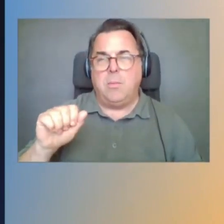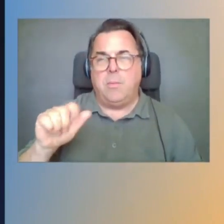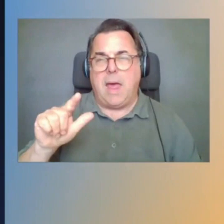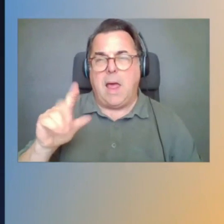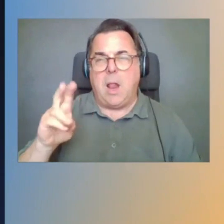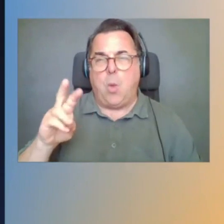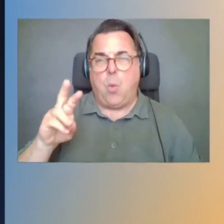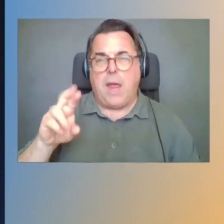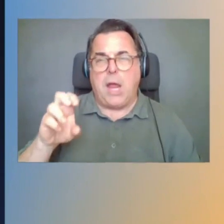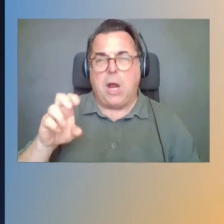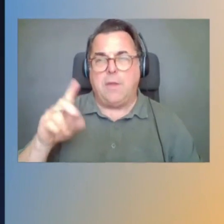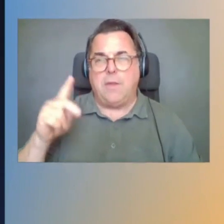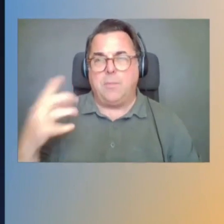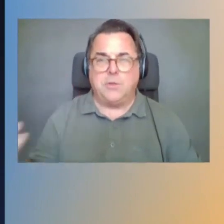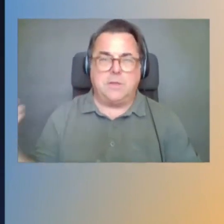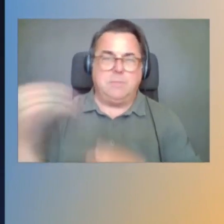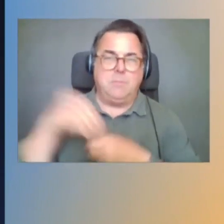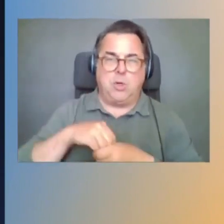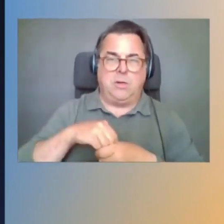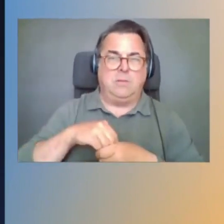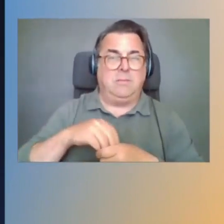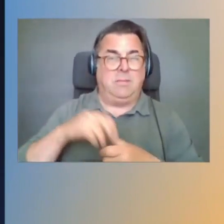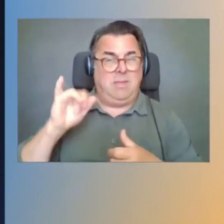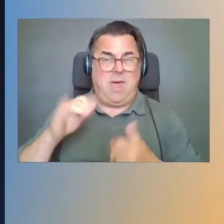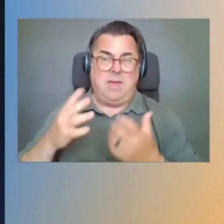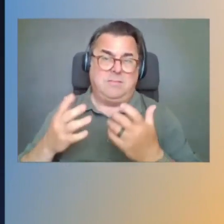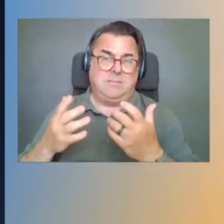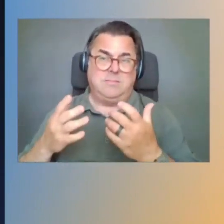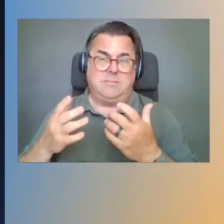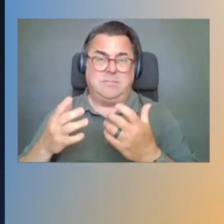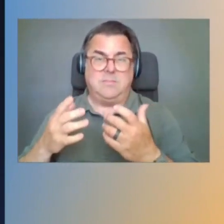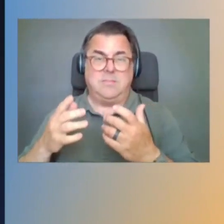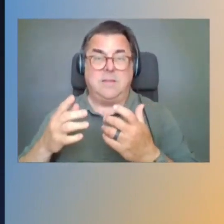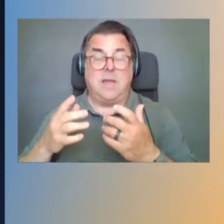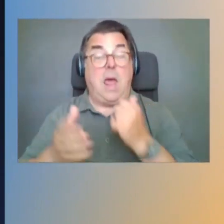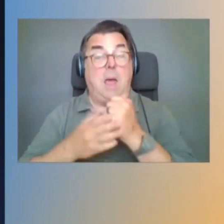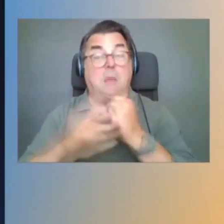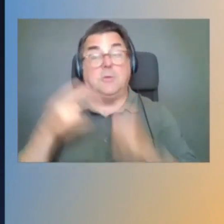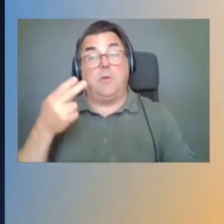That's the kind of things that is helping, at the hardware level, protect a software system.